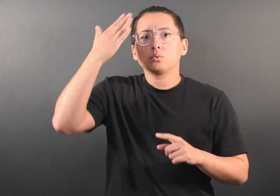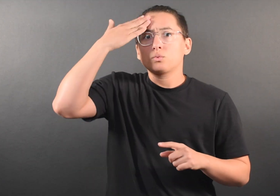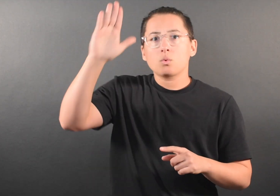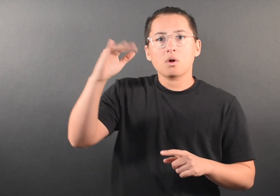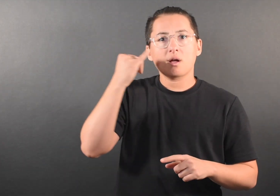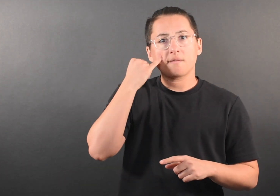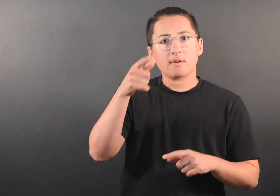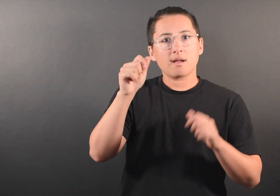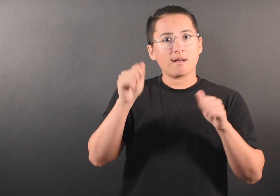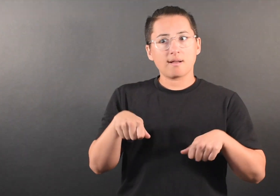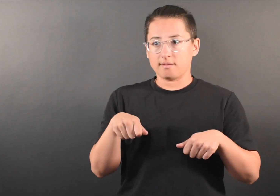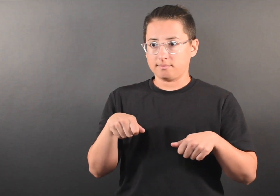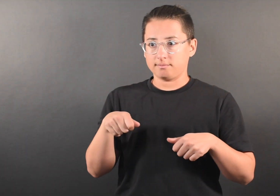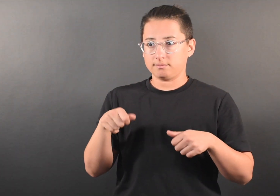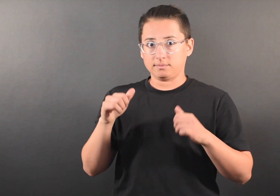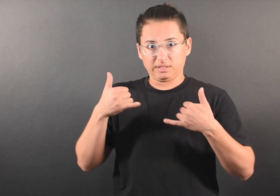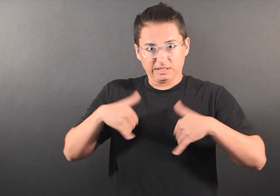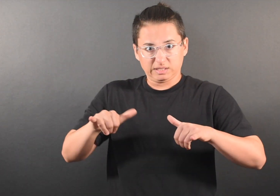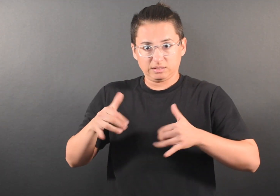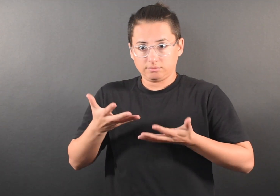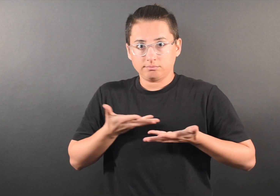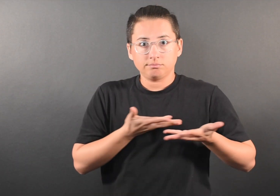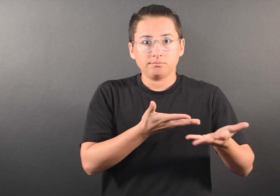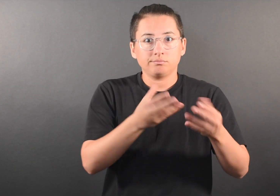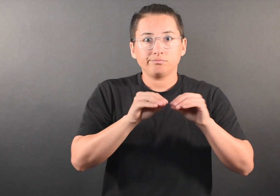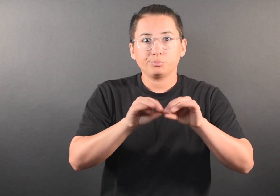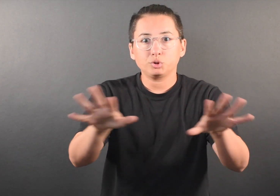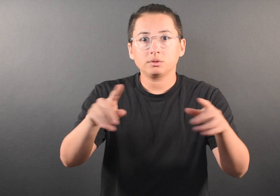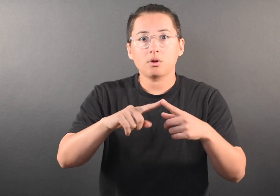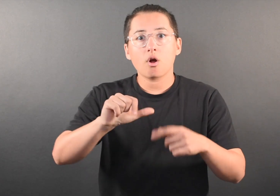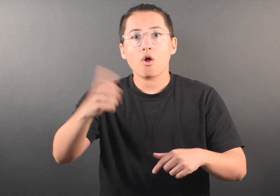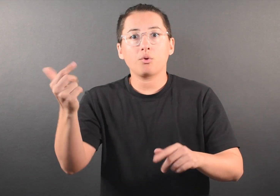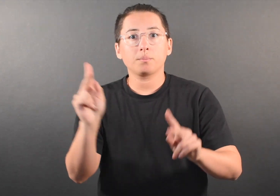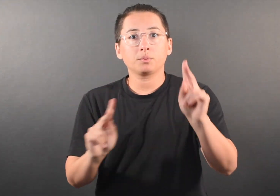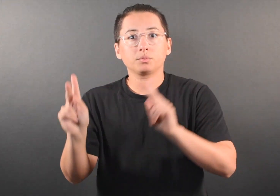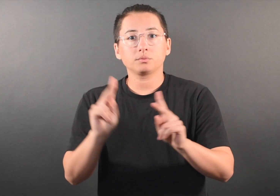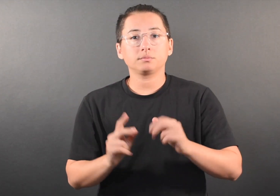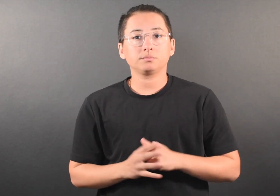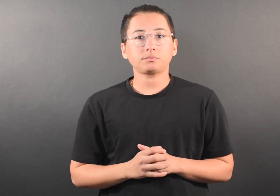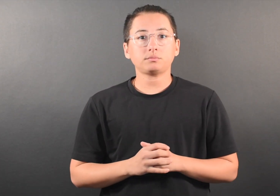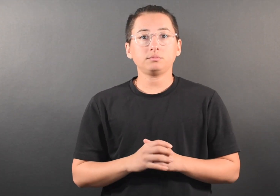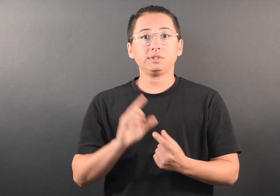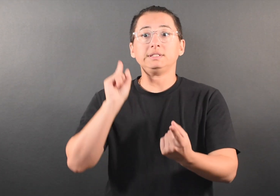it is unknown at this time if you can still carry and transmit the virus to others.